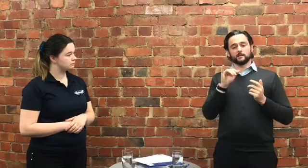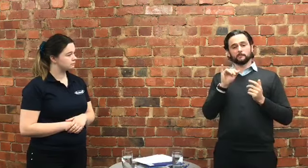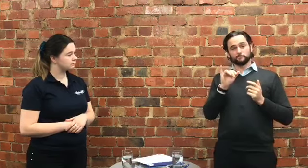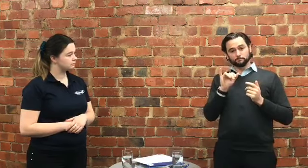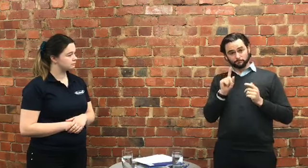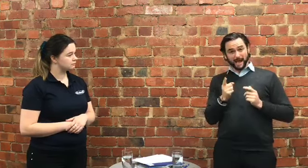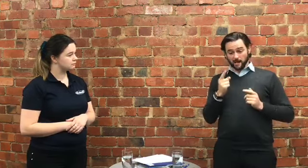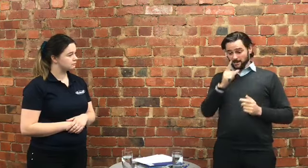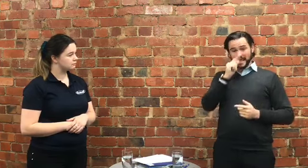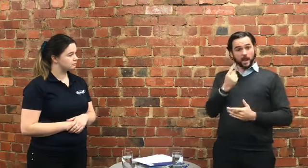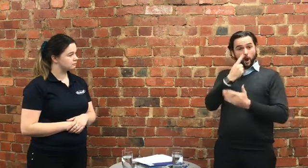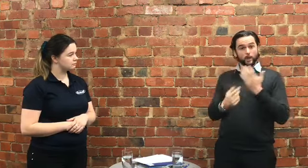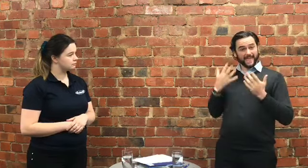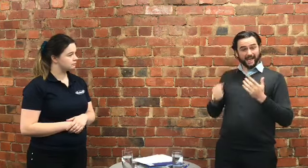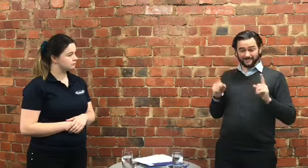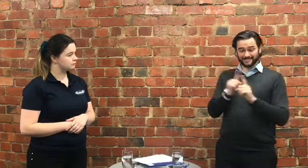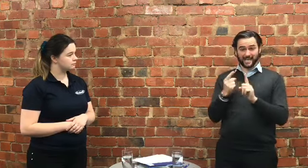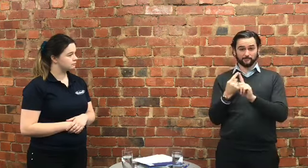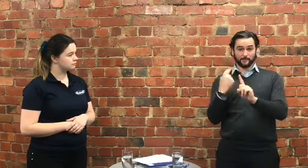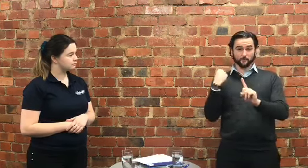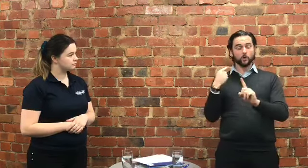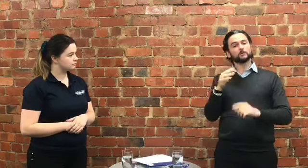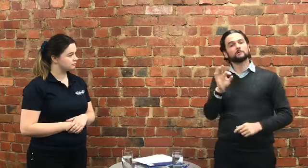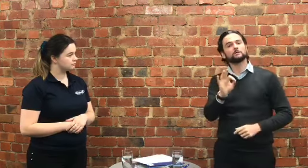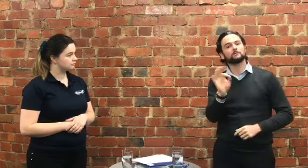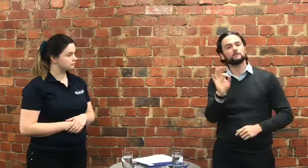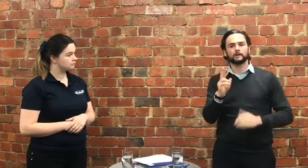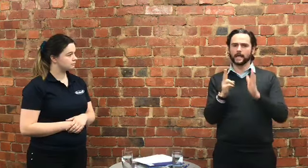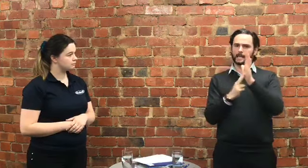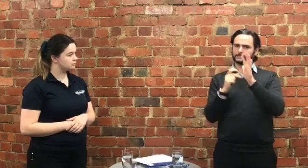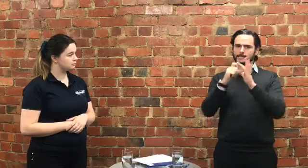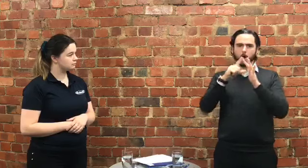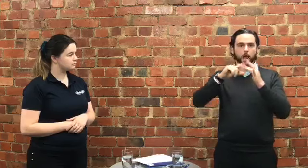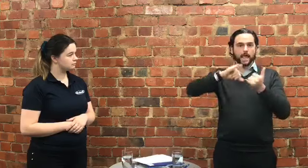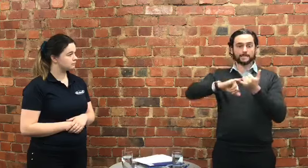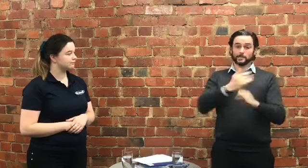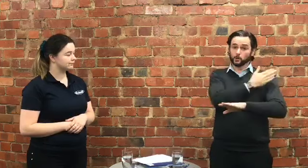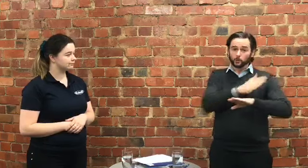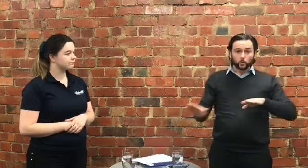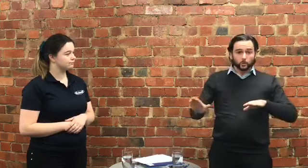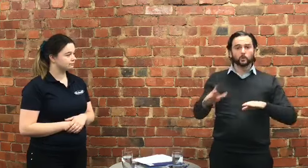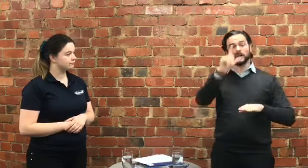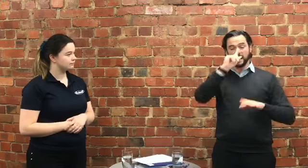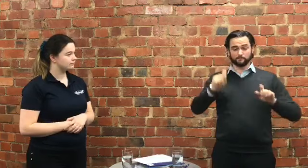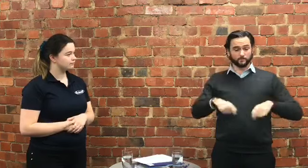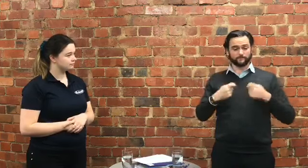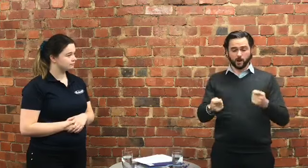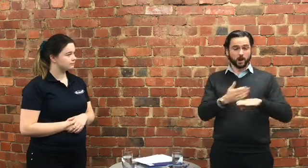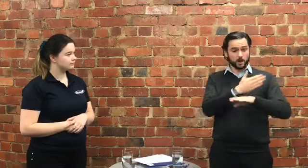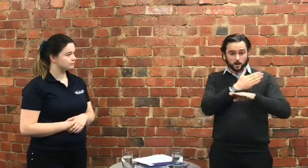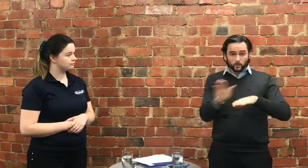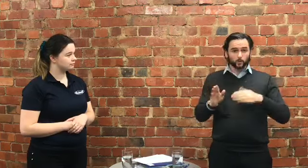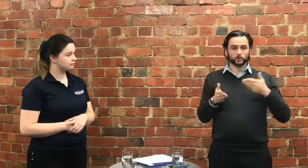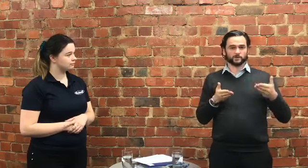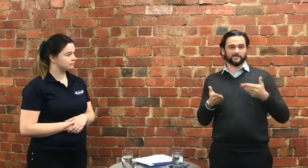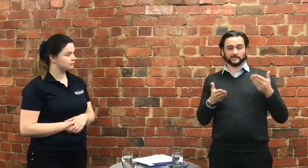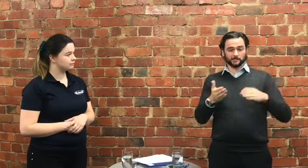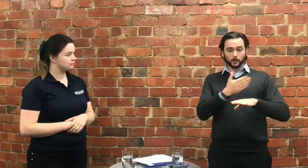something like that, interpreting services. You don't have to only stick with what you had previously,